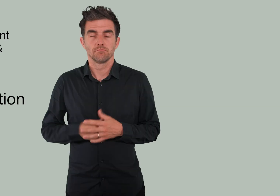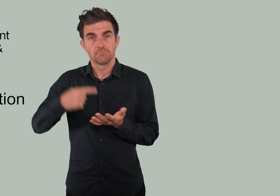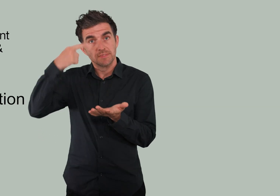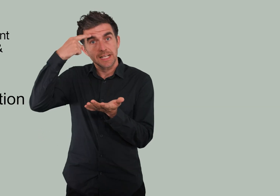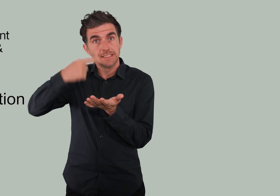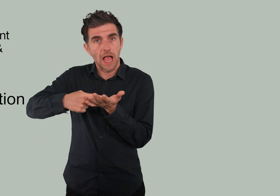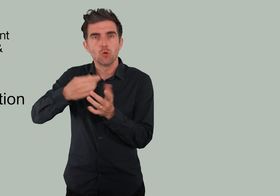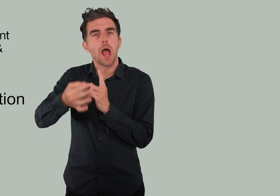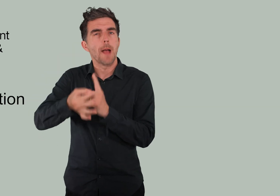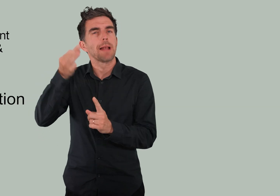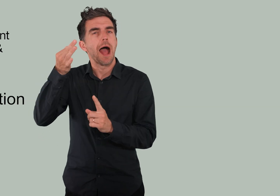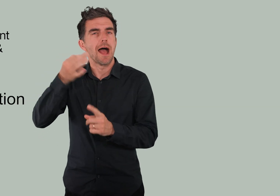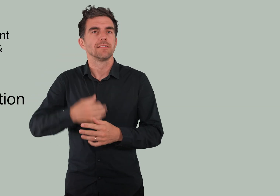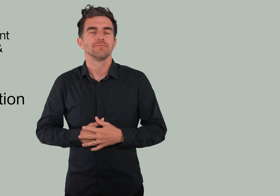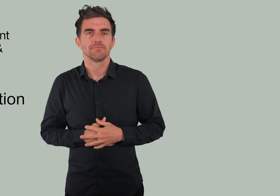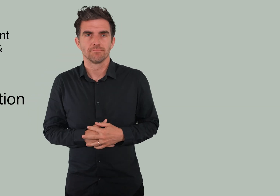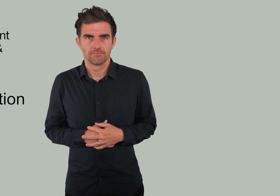Deciding to apply